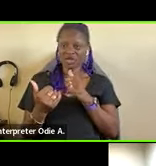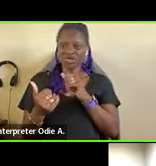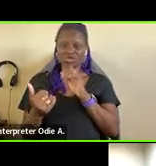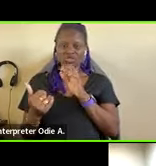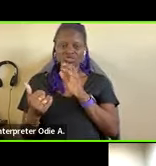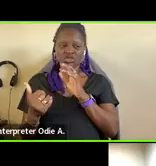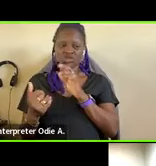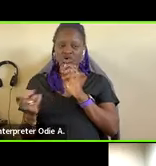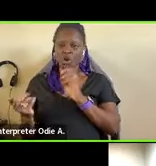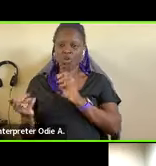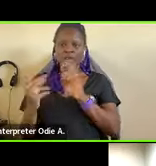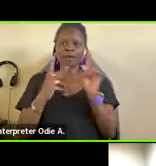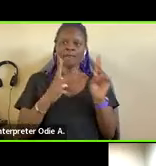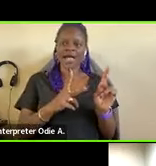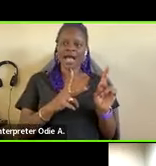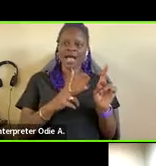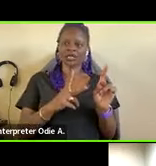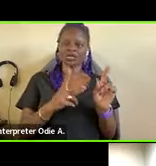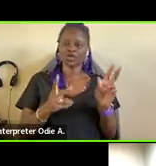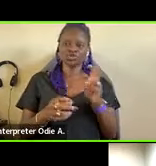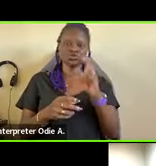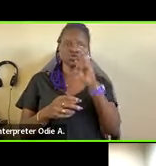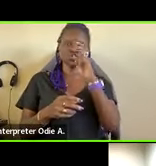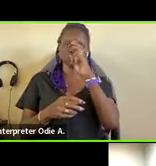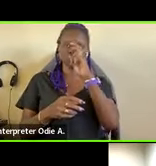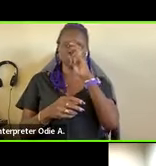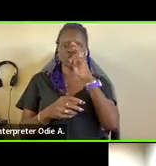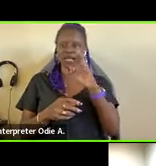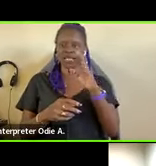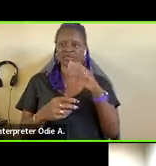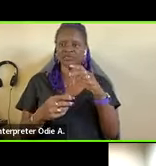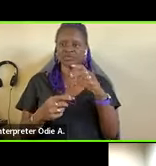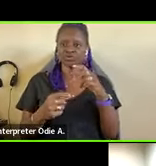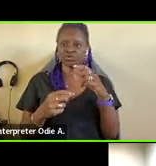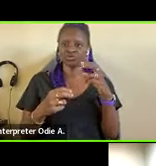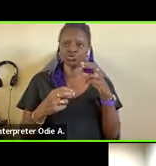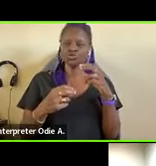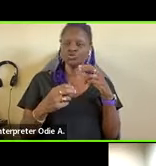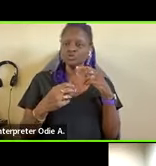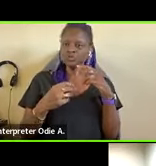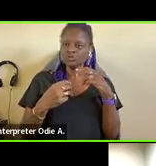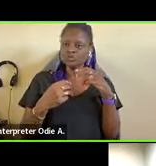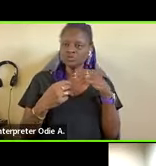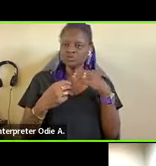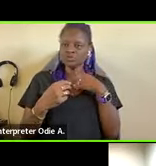because as I stated, we're not really seeing the worst outcomes. Our deaths have been extremely low,